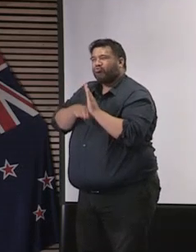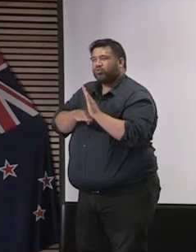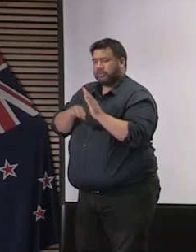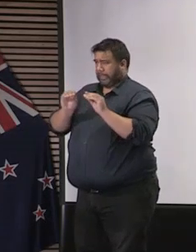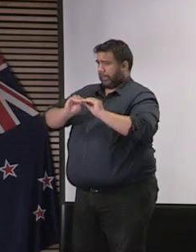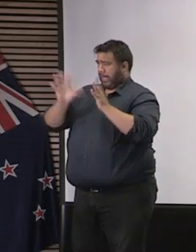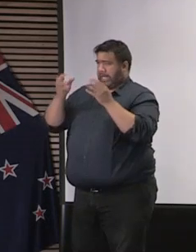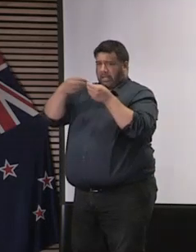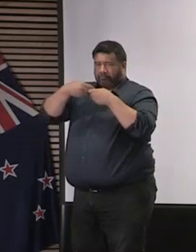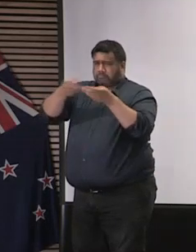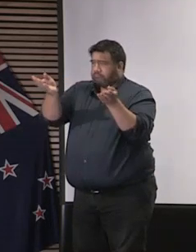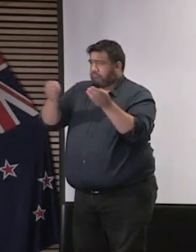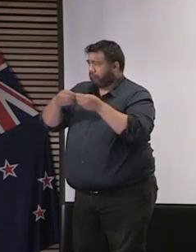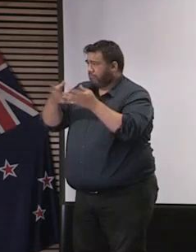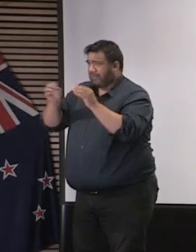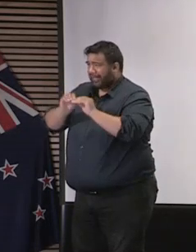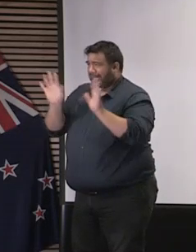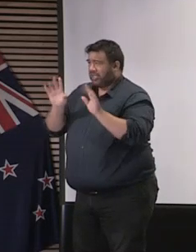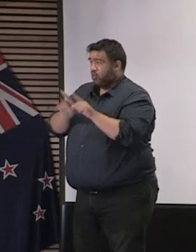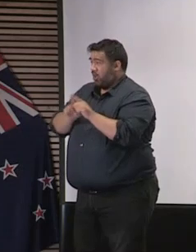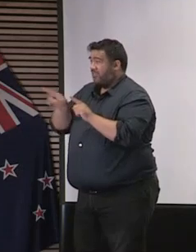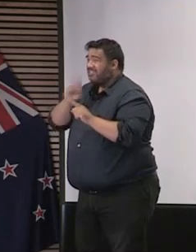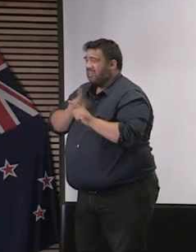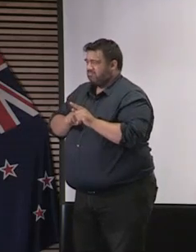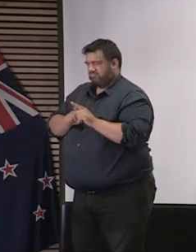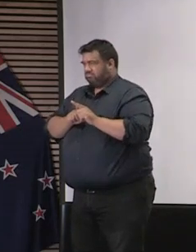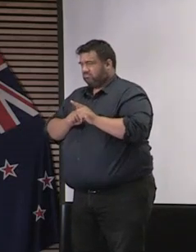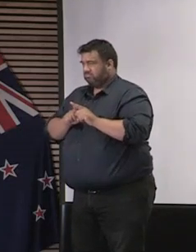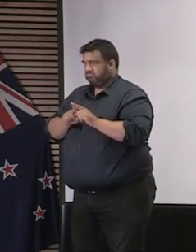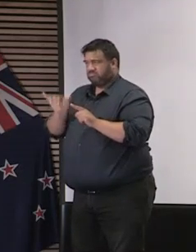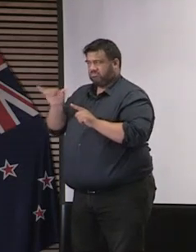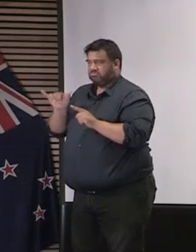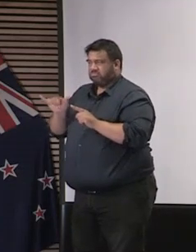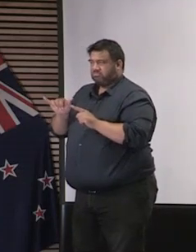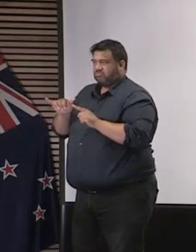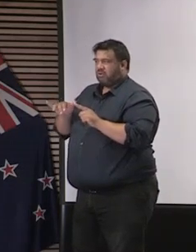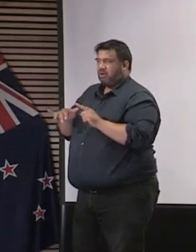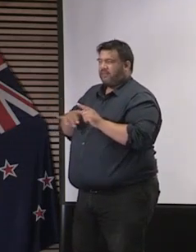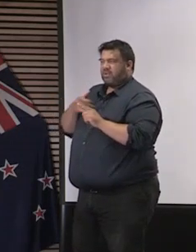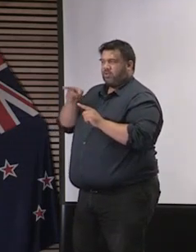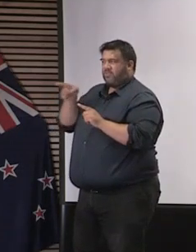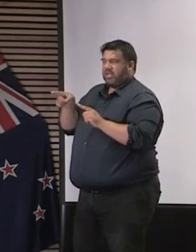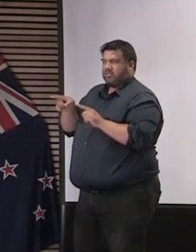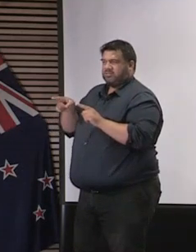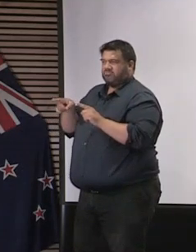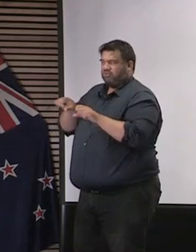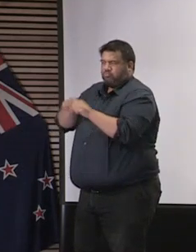I've just said. People know the guidelines about what you can and can't do, they're very clear, so where we're finding